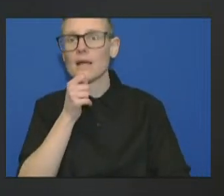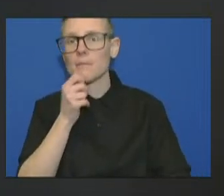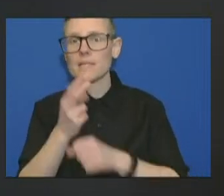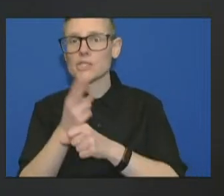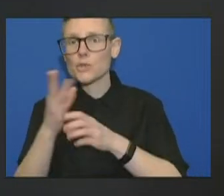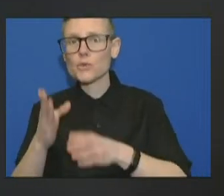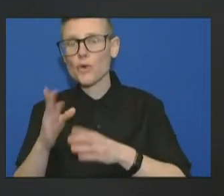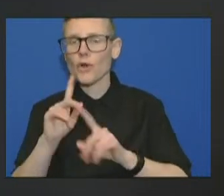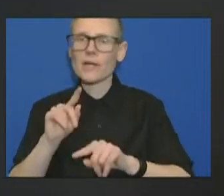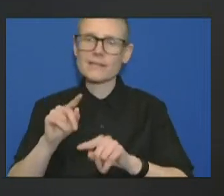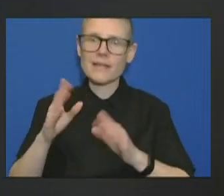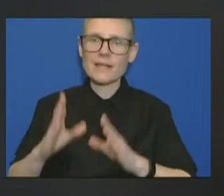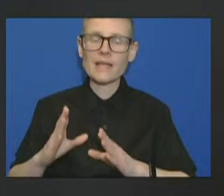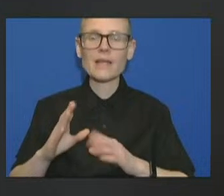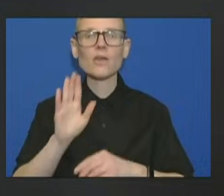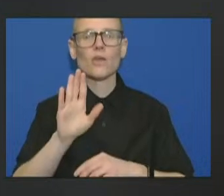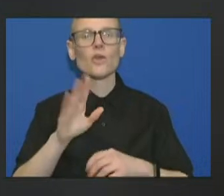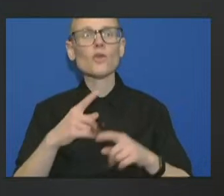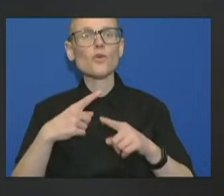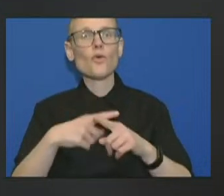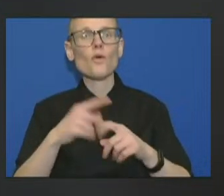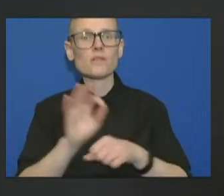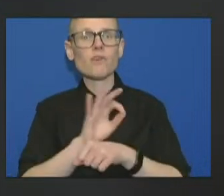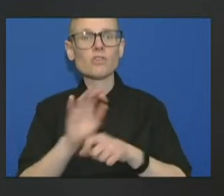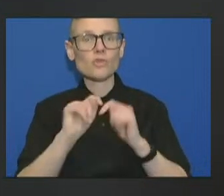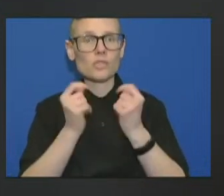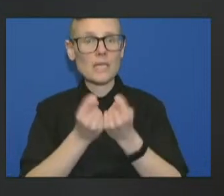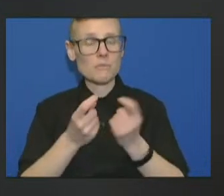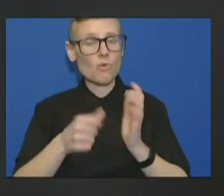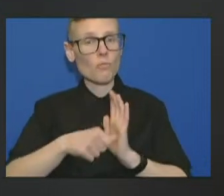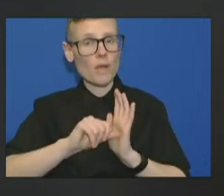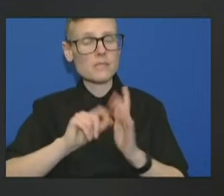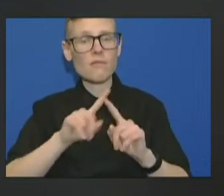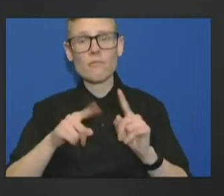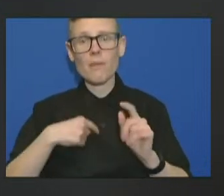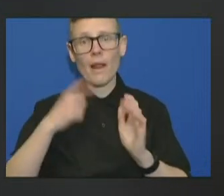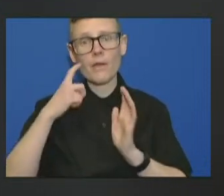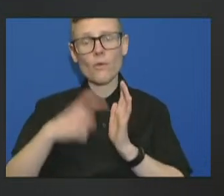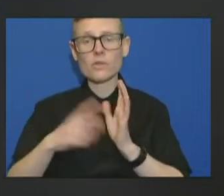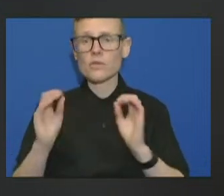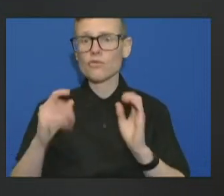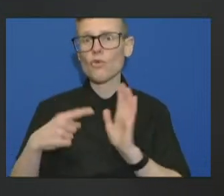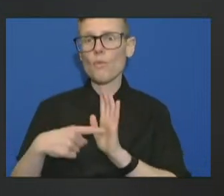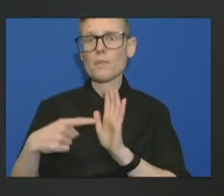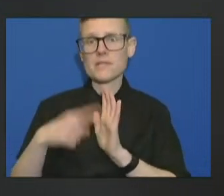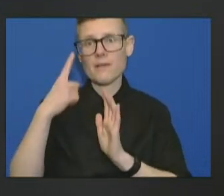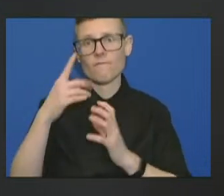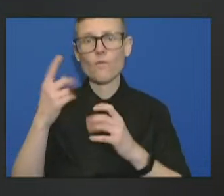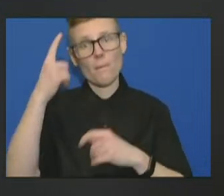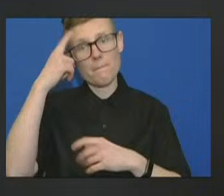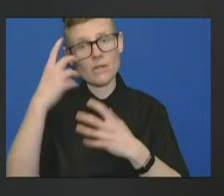bit on me here. Okay. Anonymous user or anonymous attendee says